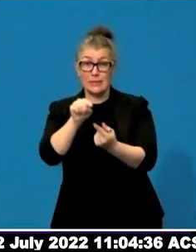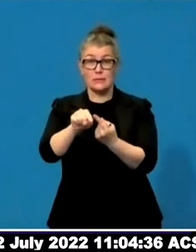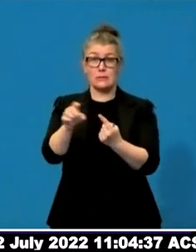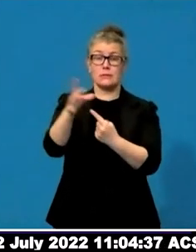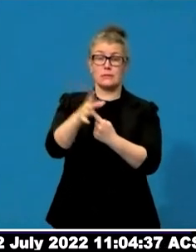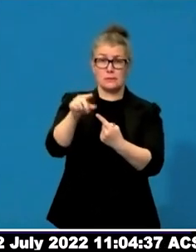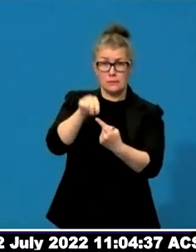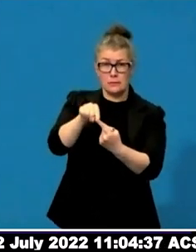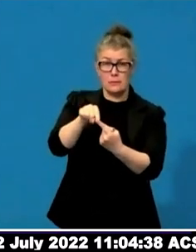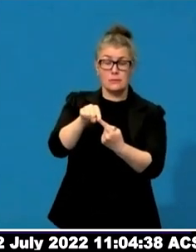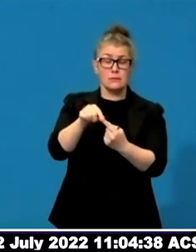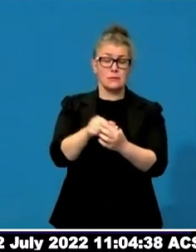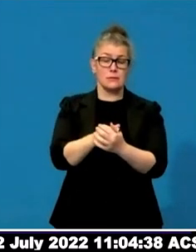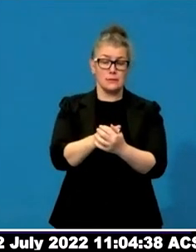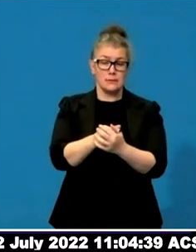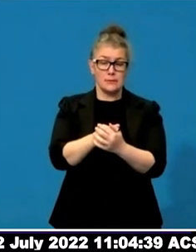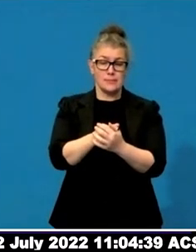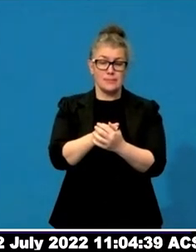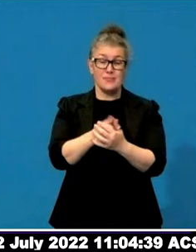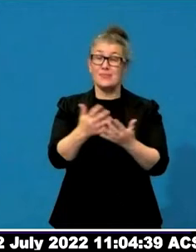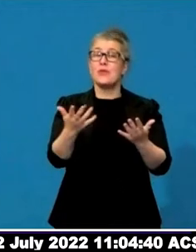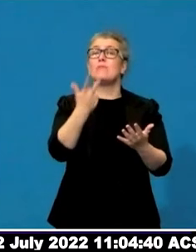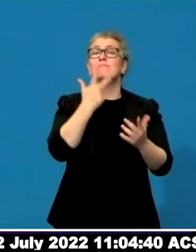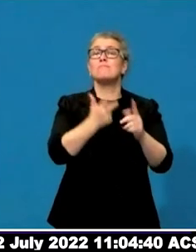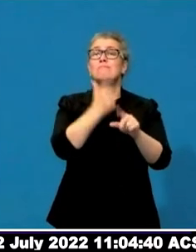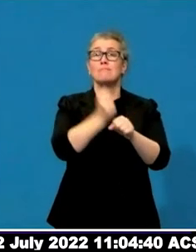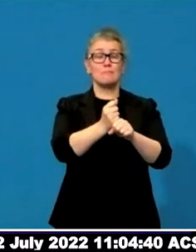So just picking up a national service provider